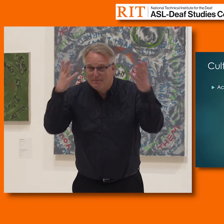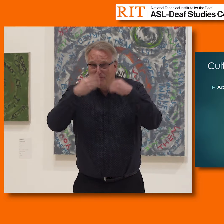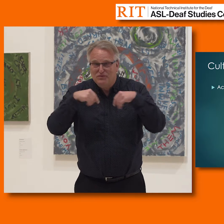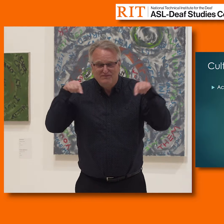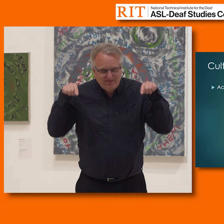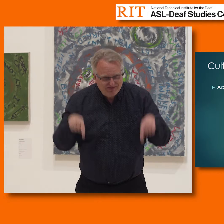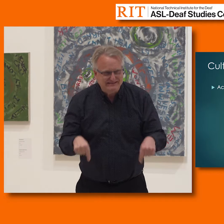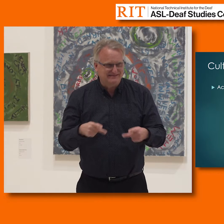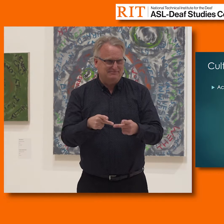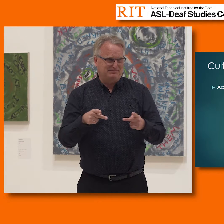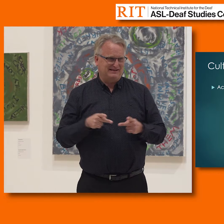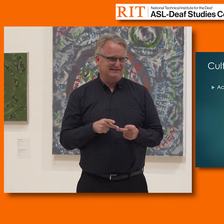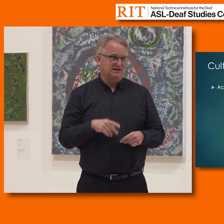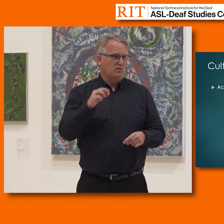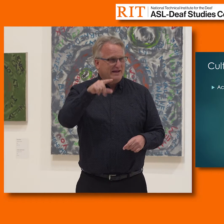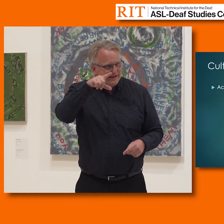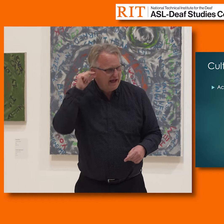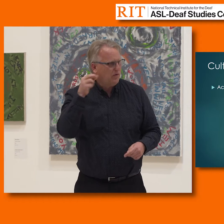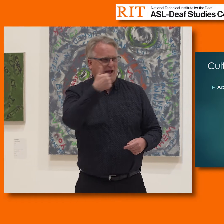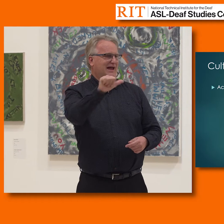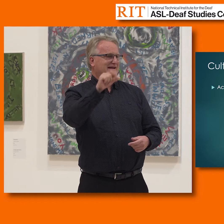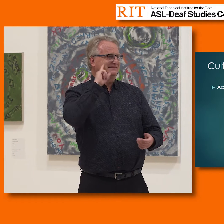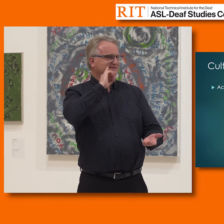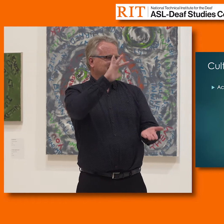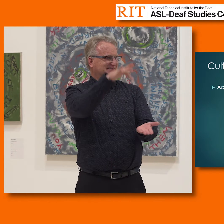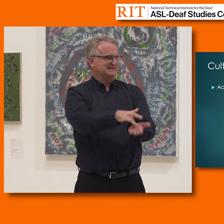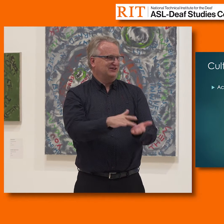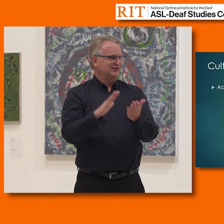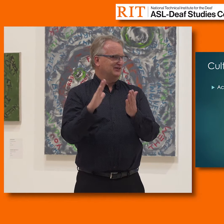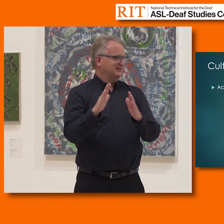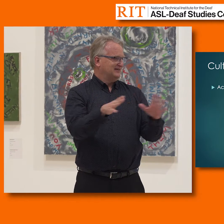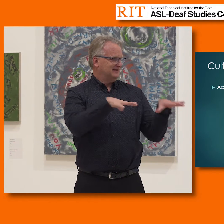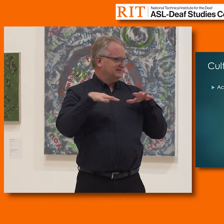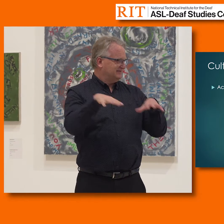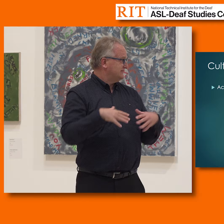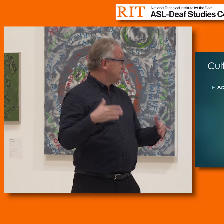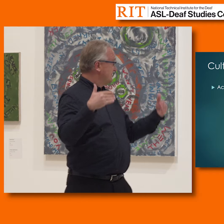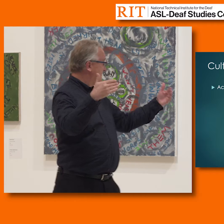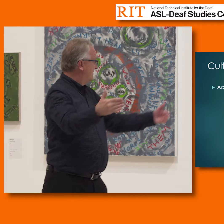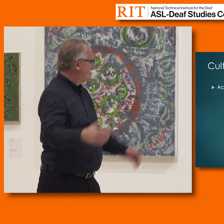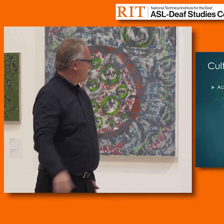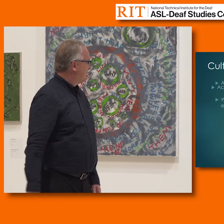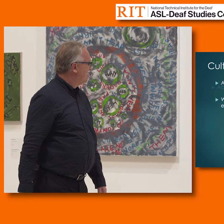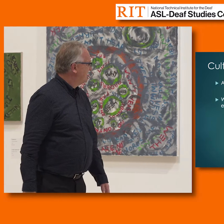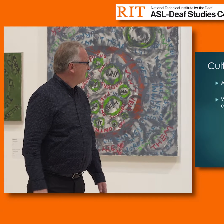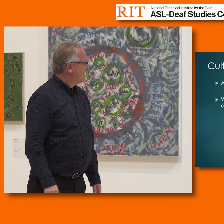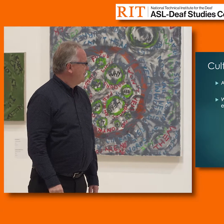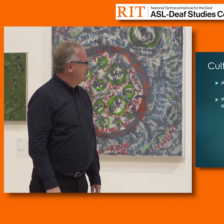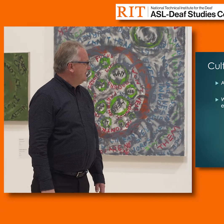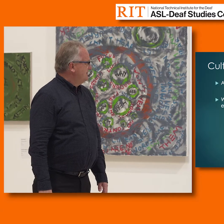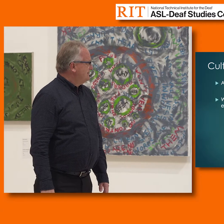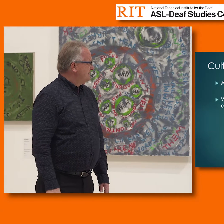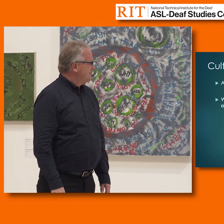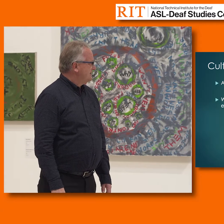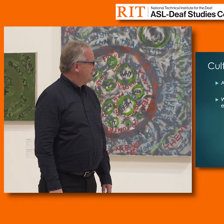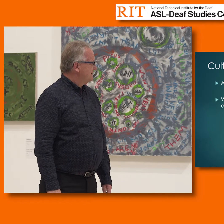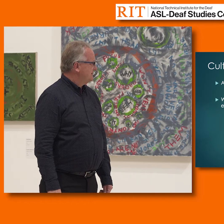and you live, right? And this is a beautiful place. Whether you talk about NTID, Gallaudet. that's all part of the culture.